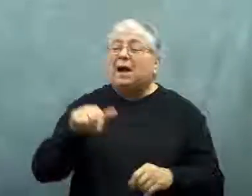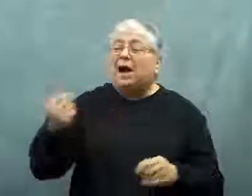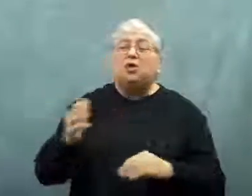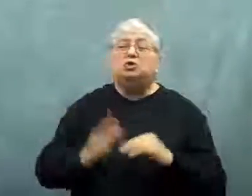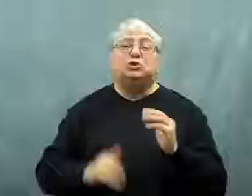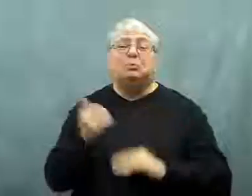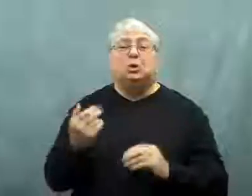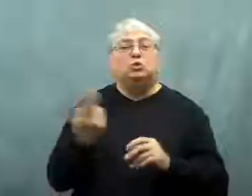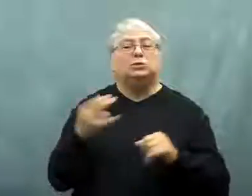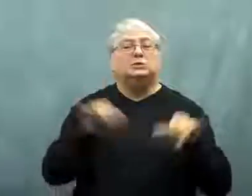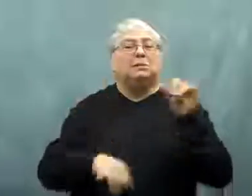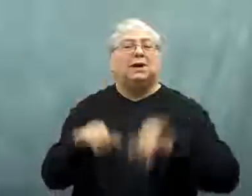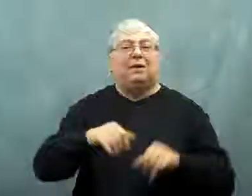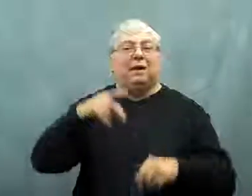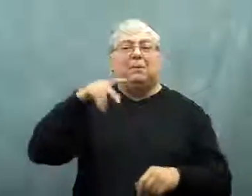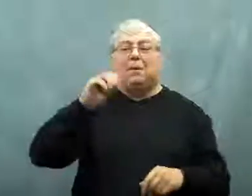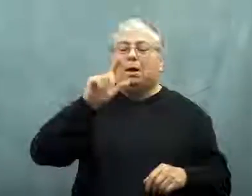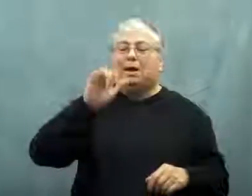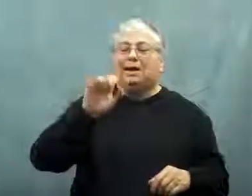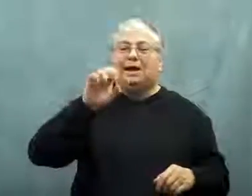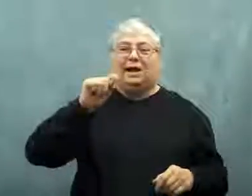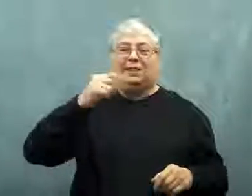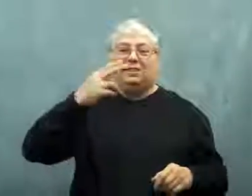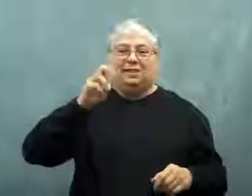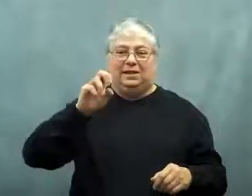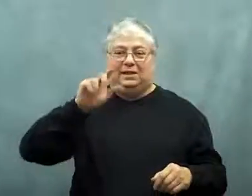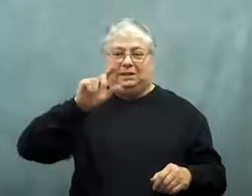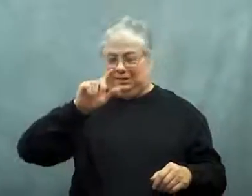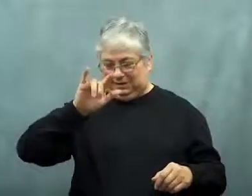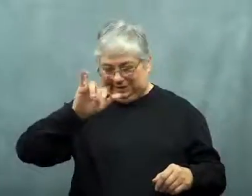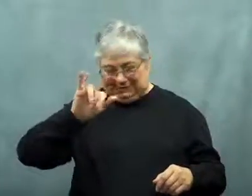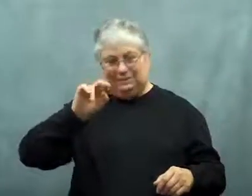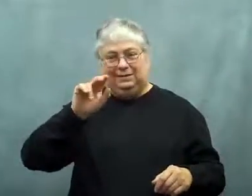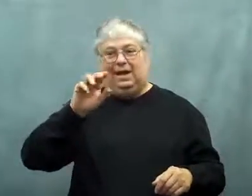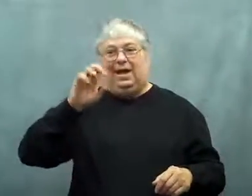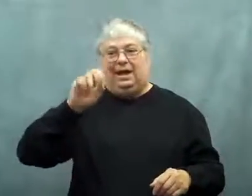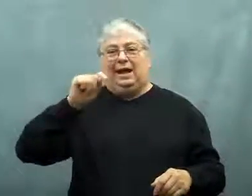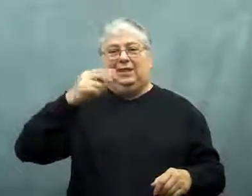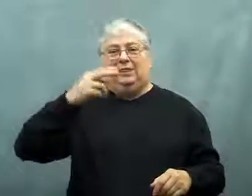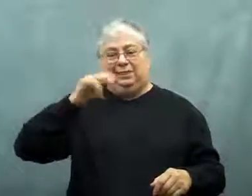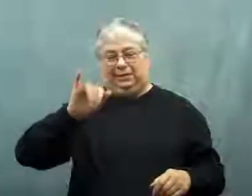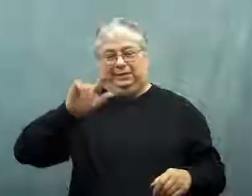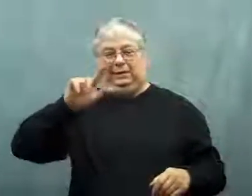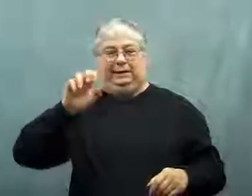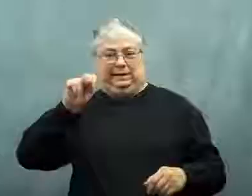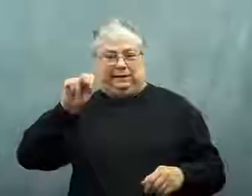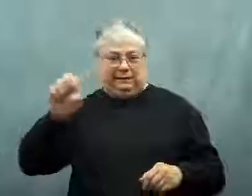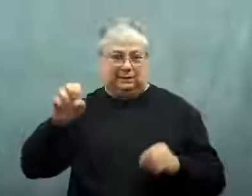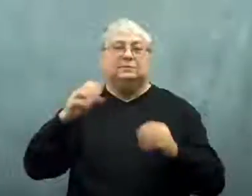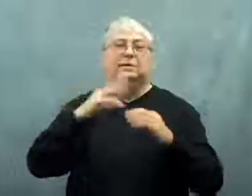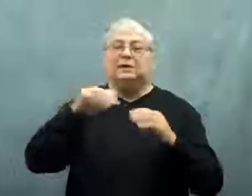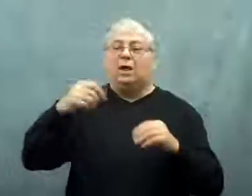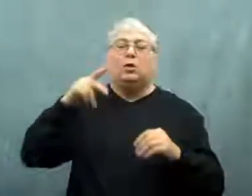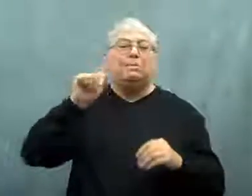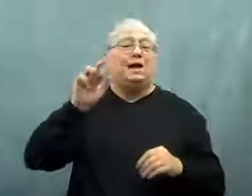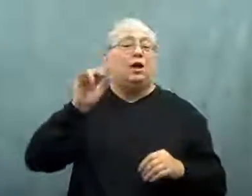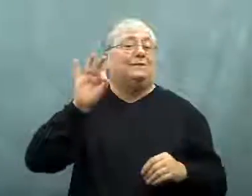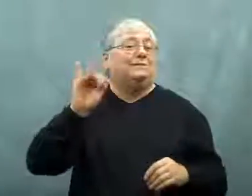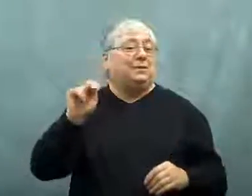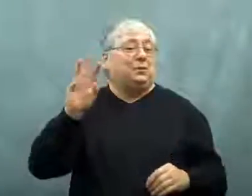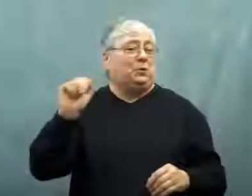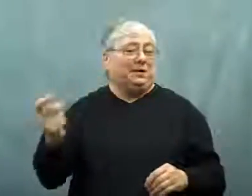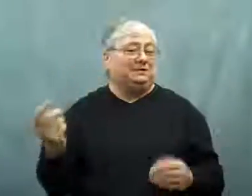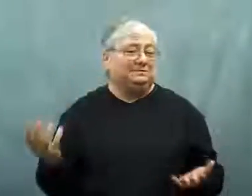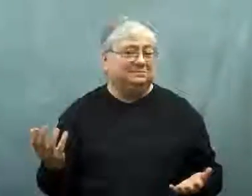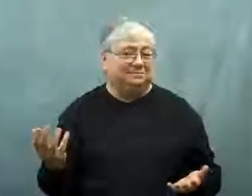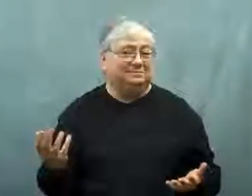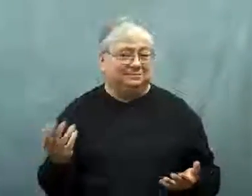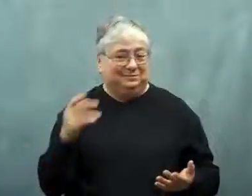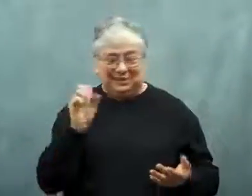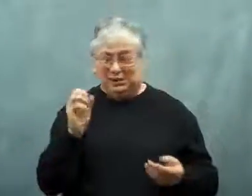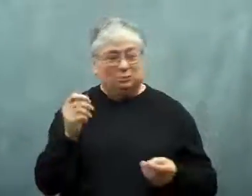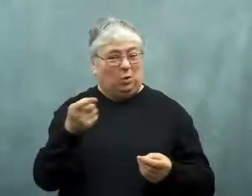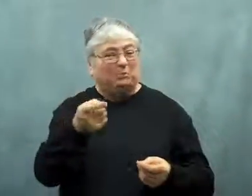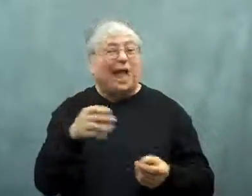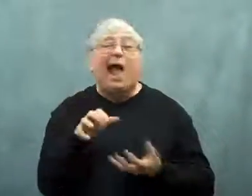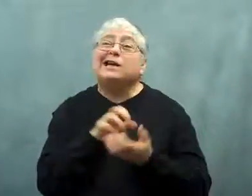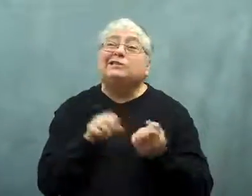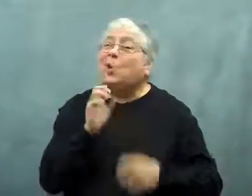Less expensive gums now use polyethylene and paraffin wax.